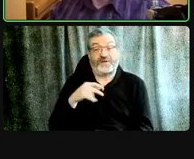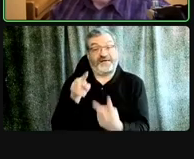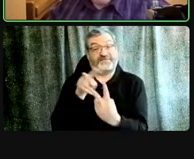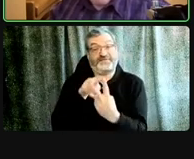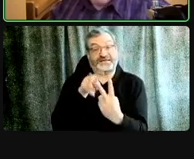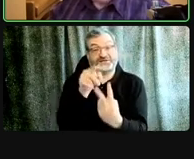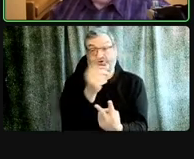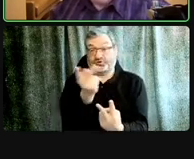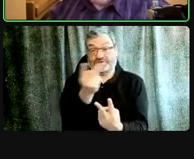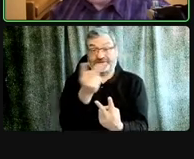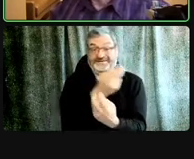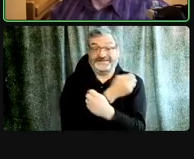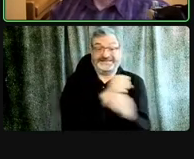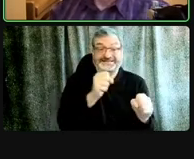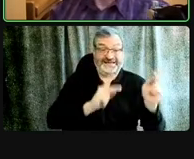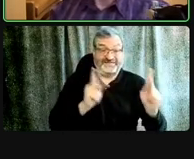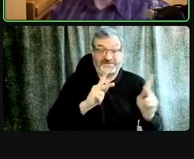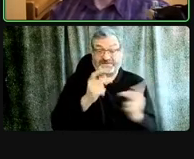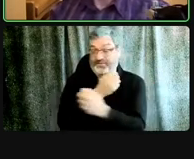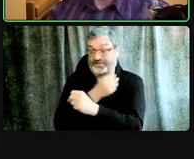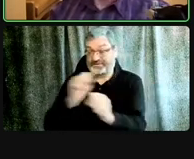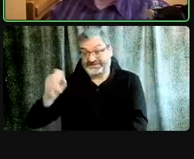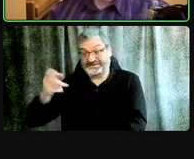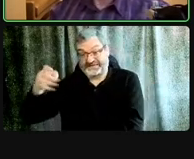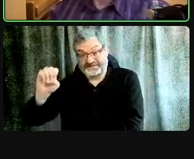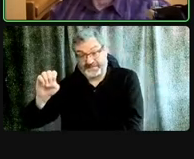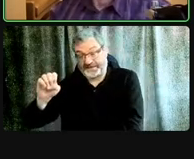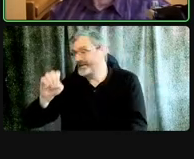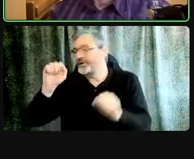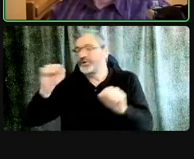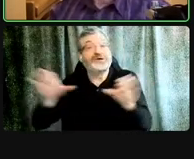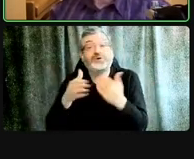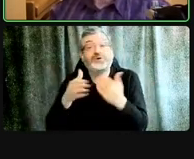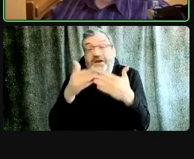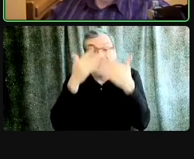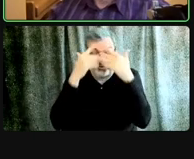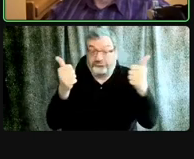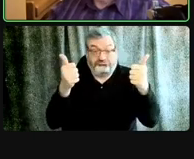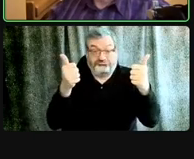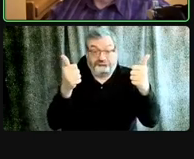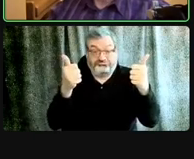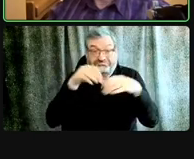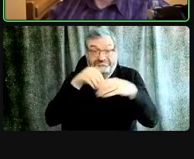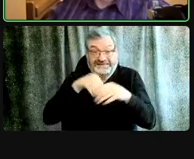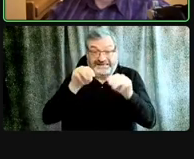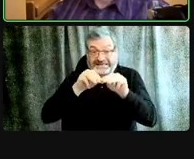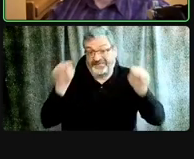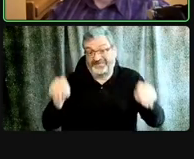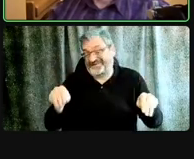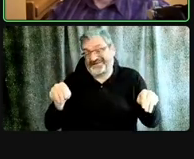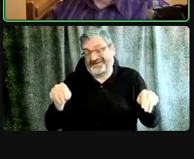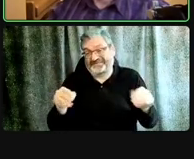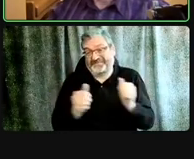safe people and safe spaces, then you can do basically whatever you want in the Museum context with emotionally activated content.